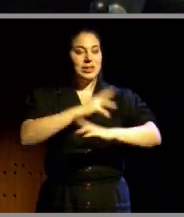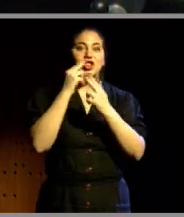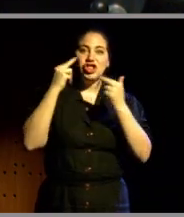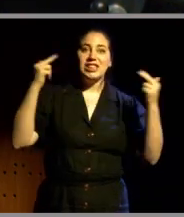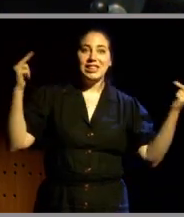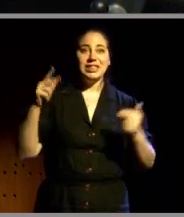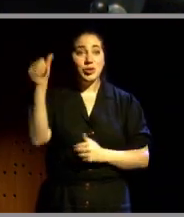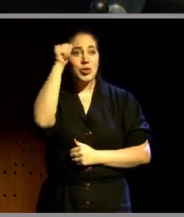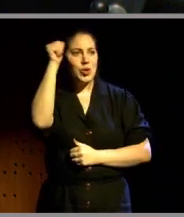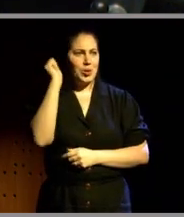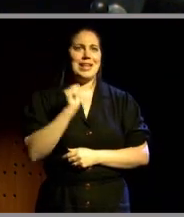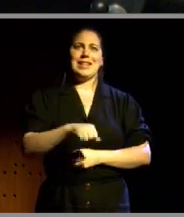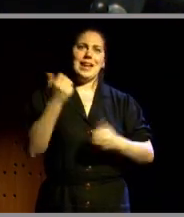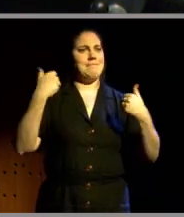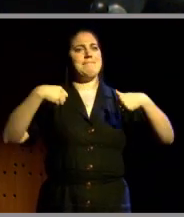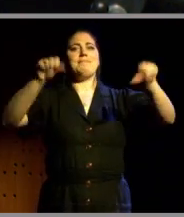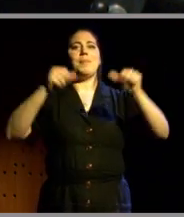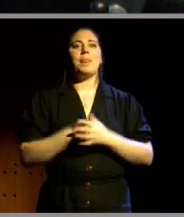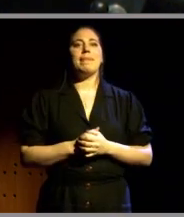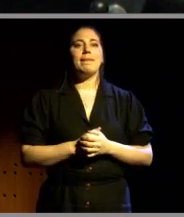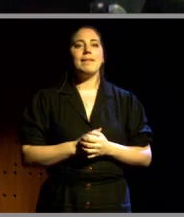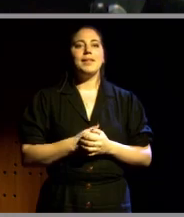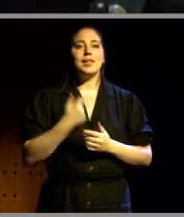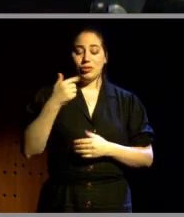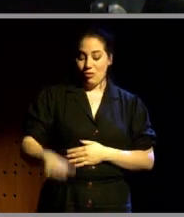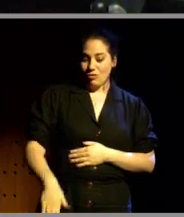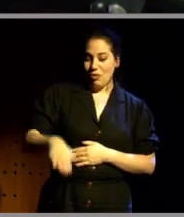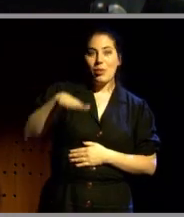My journey from a small rural town in Australia to the stages of the UK,